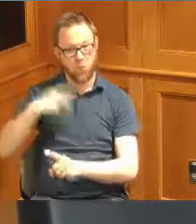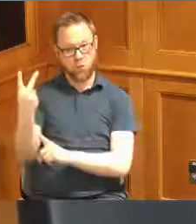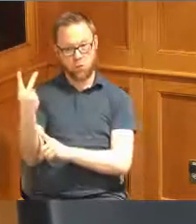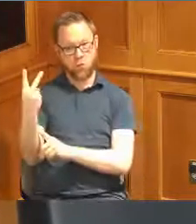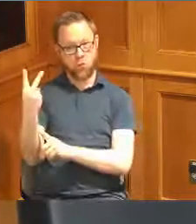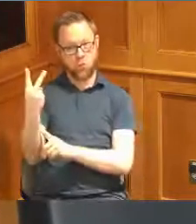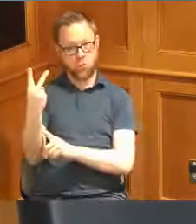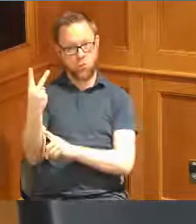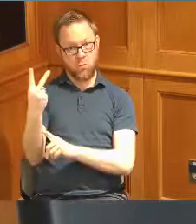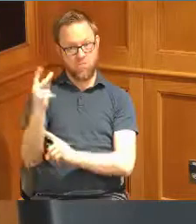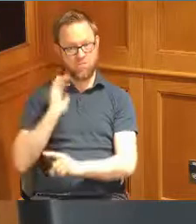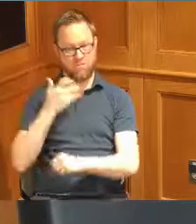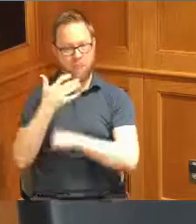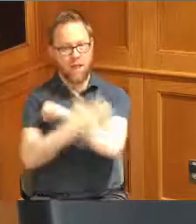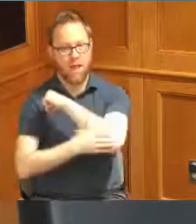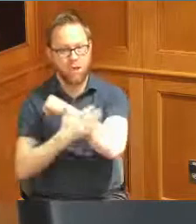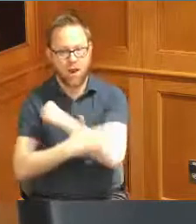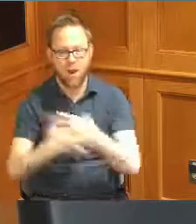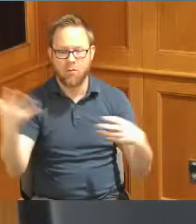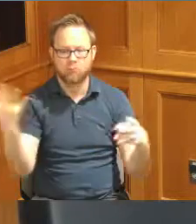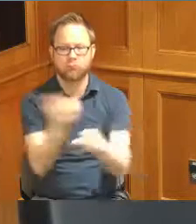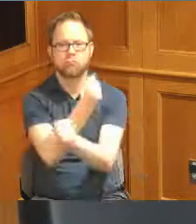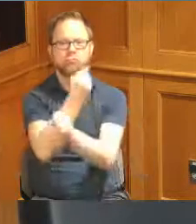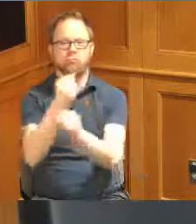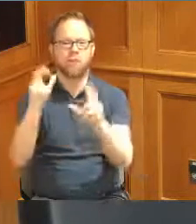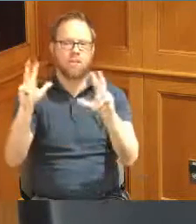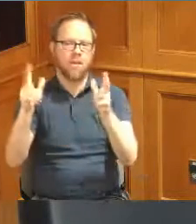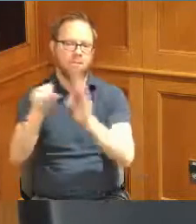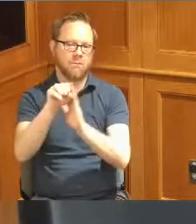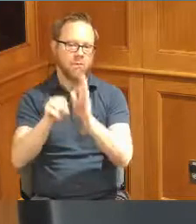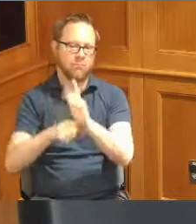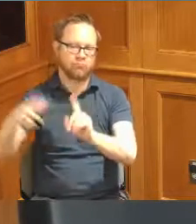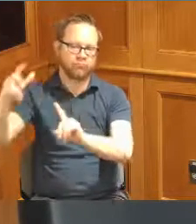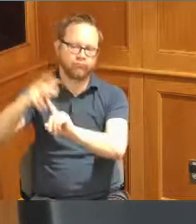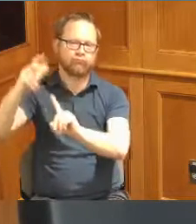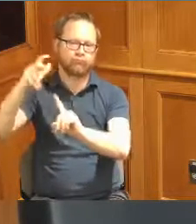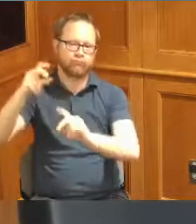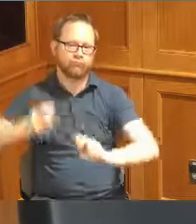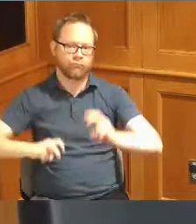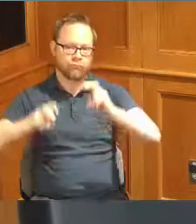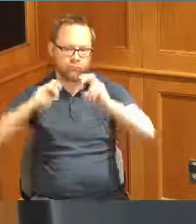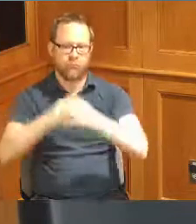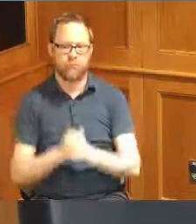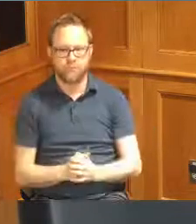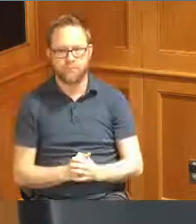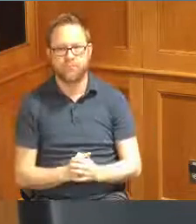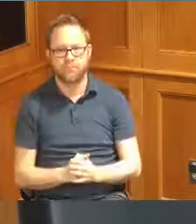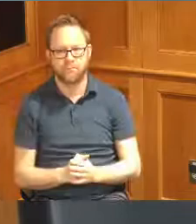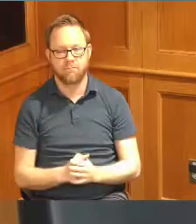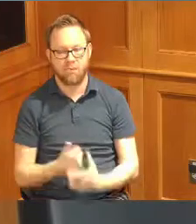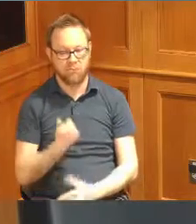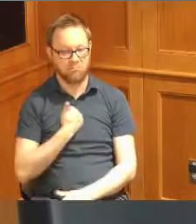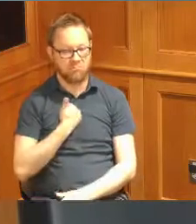County to win the basketball state championship is unbelievable myself always said if I had these